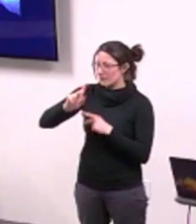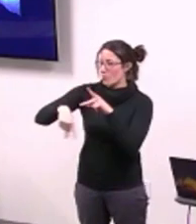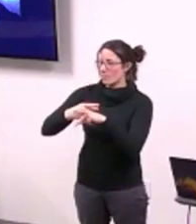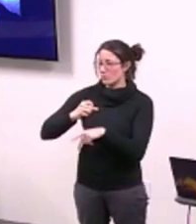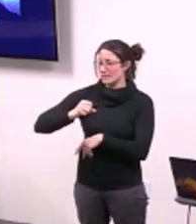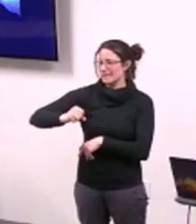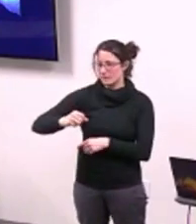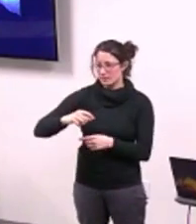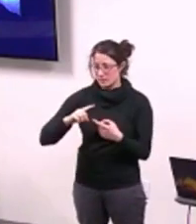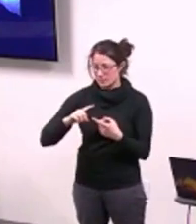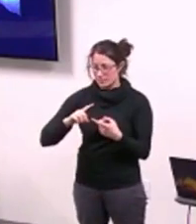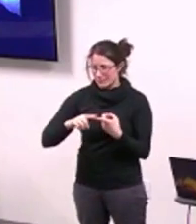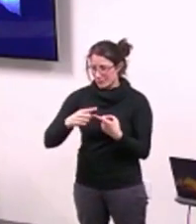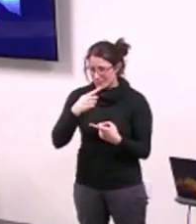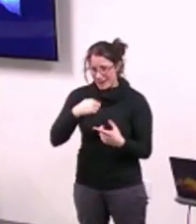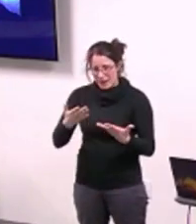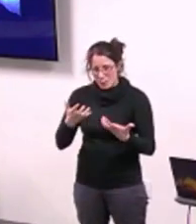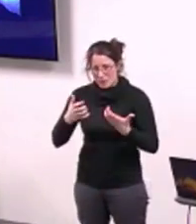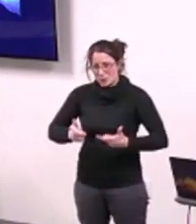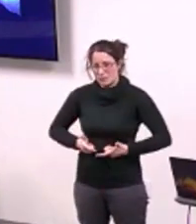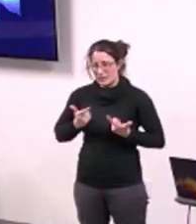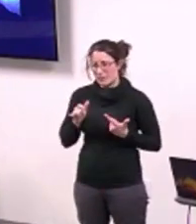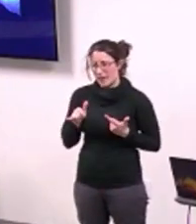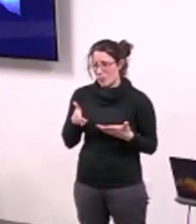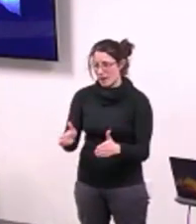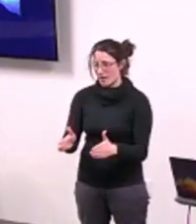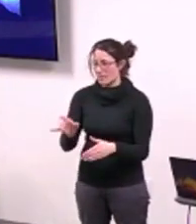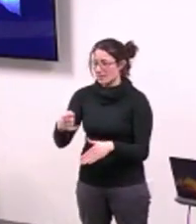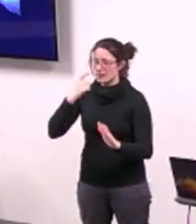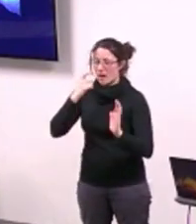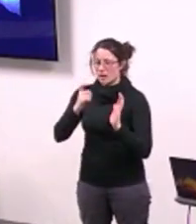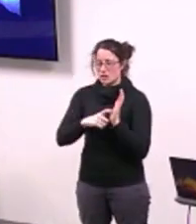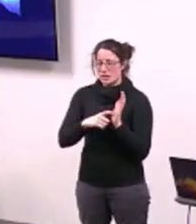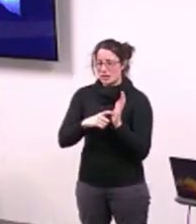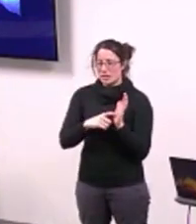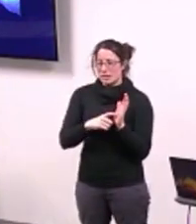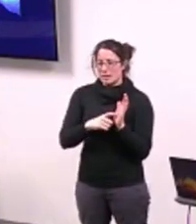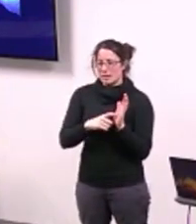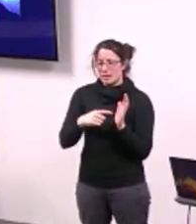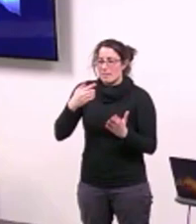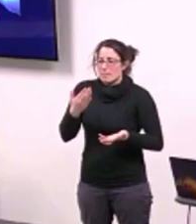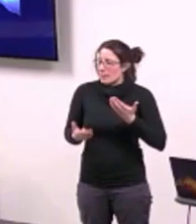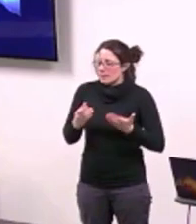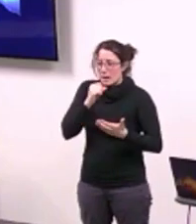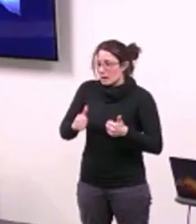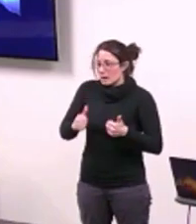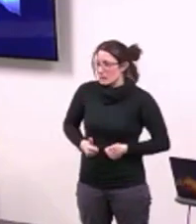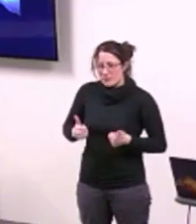to live in that way, right? It's an acknowledgement of, "I'm probably not going to survive if I get shot right here."